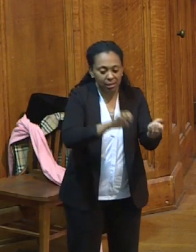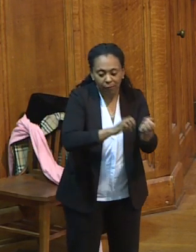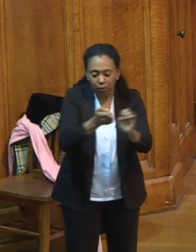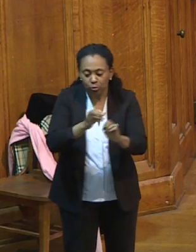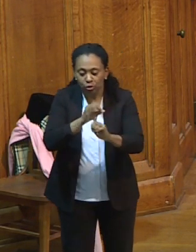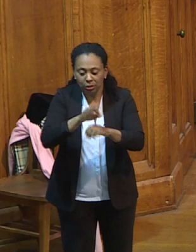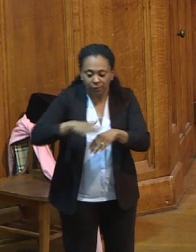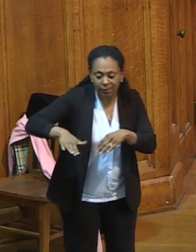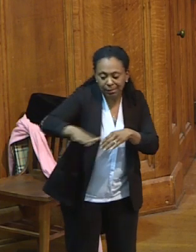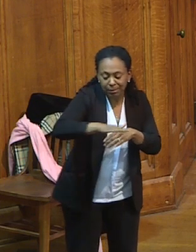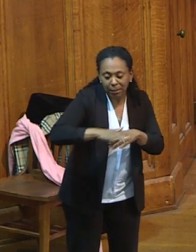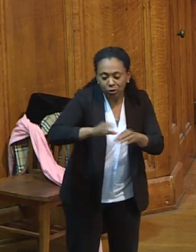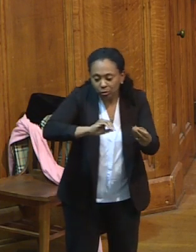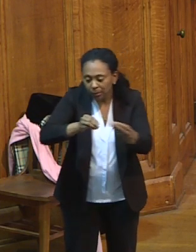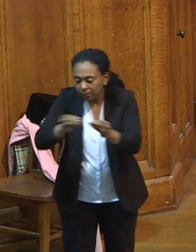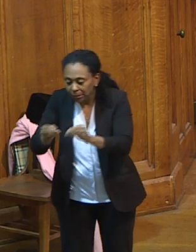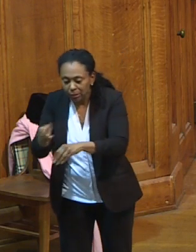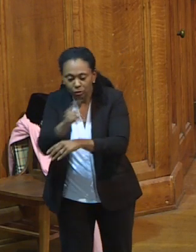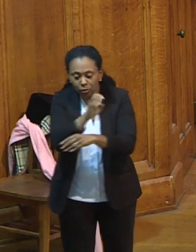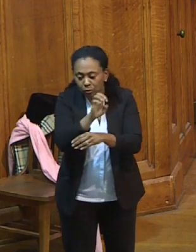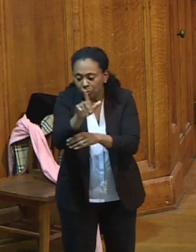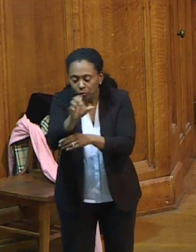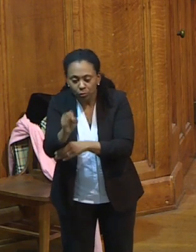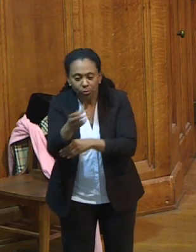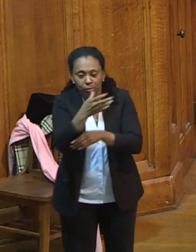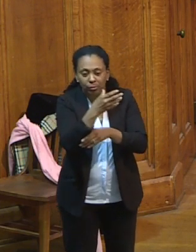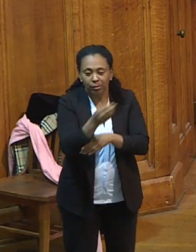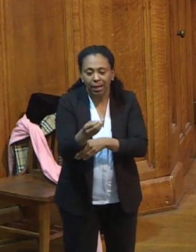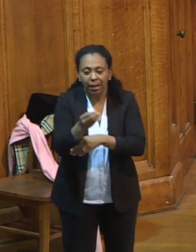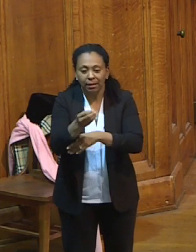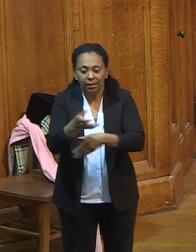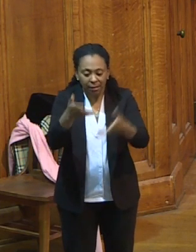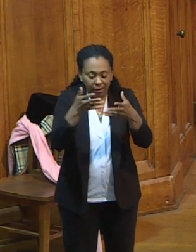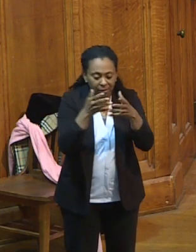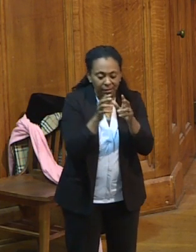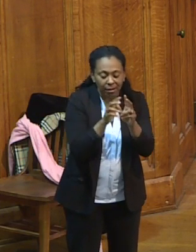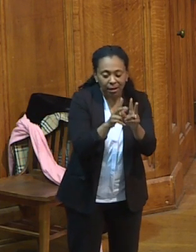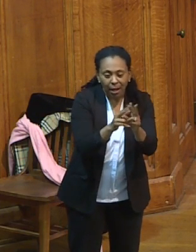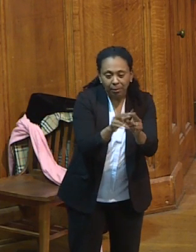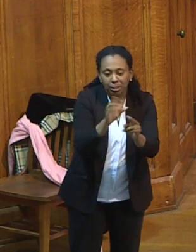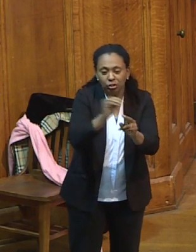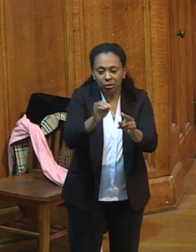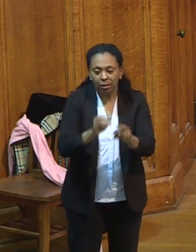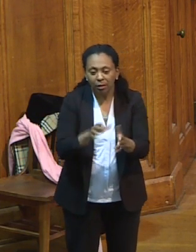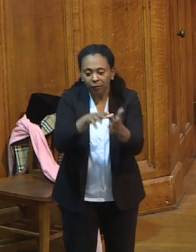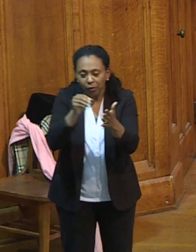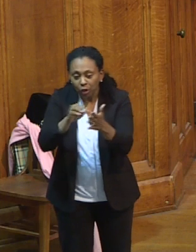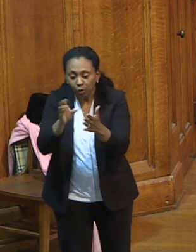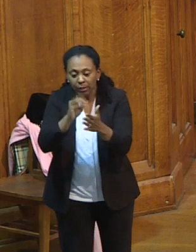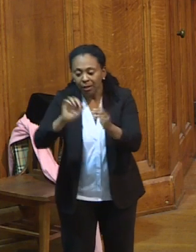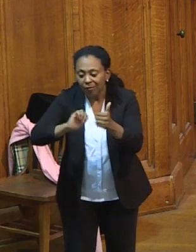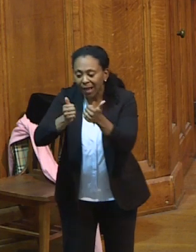evolution of stone tools, and the combination of the learning of how to make stone tools